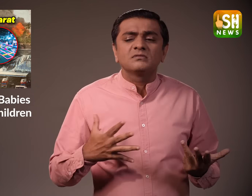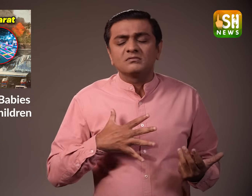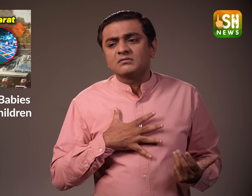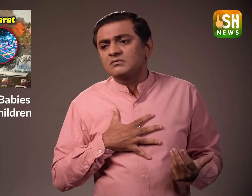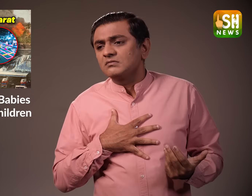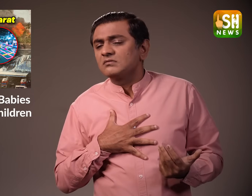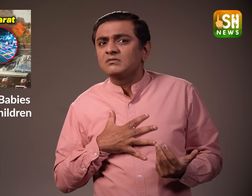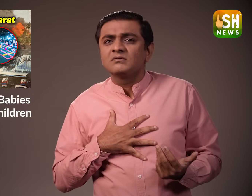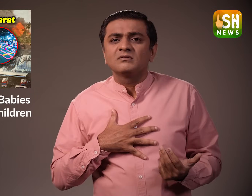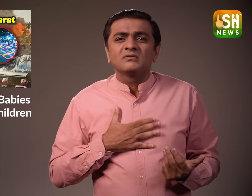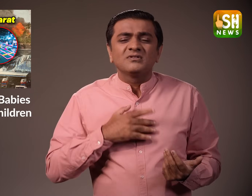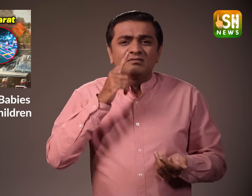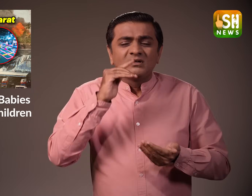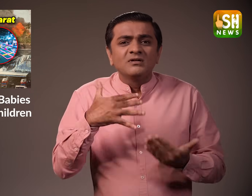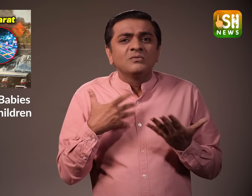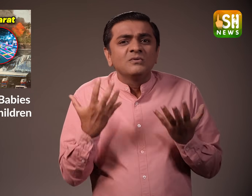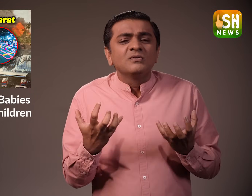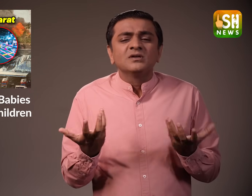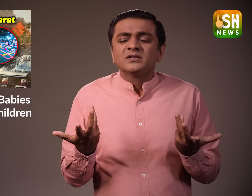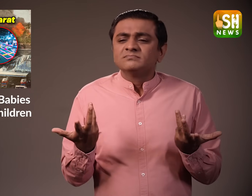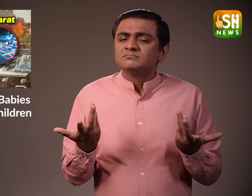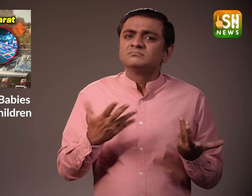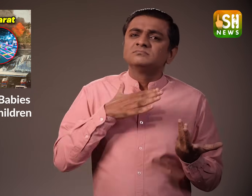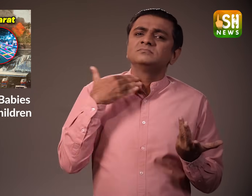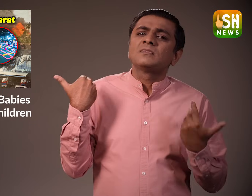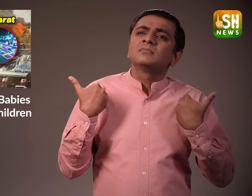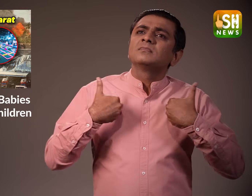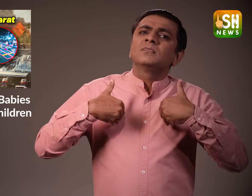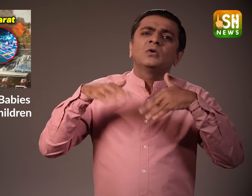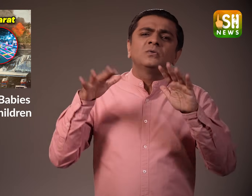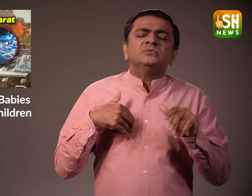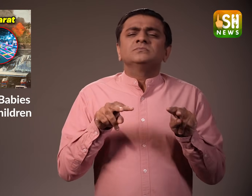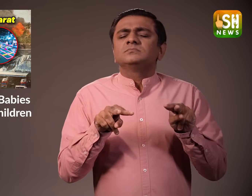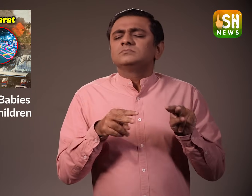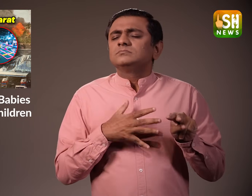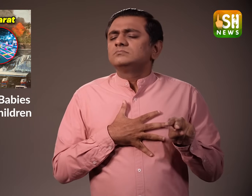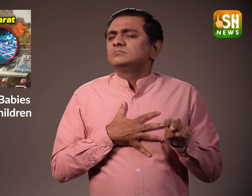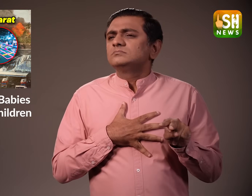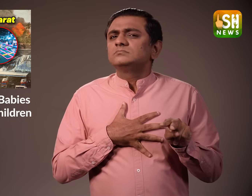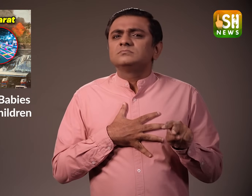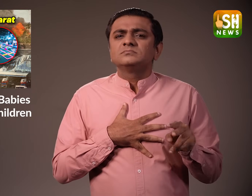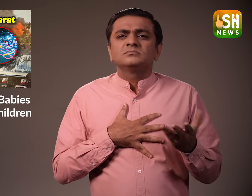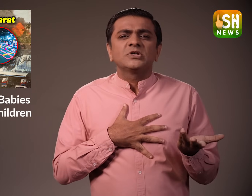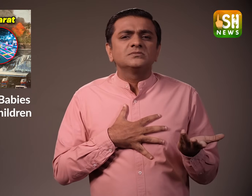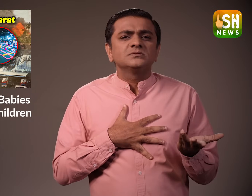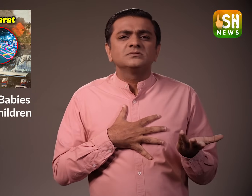He was devastated by the loss of his daughter.